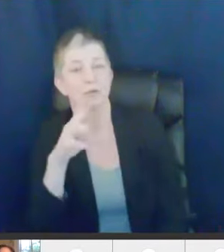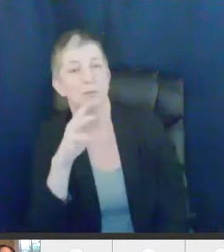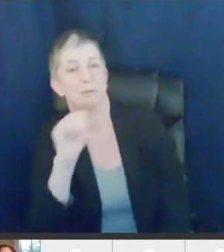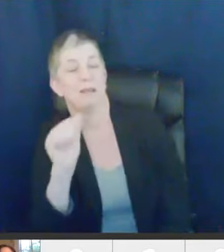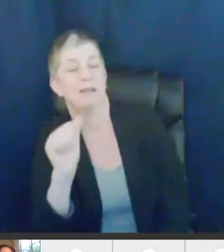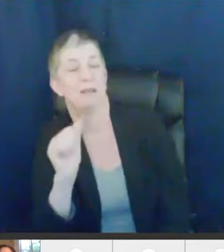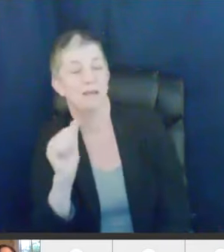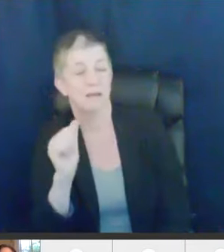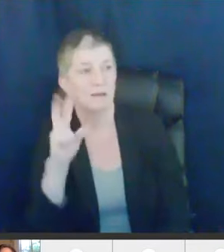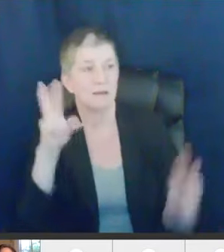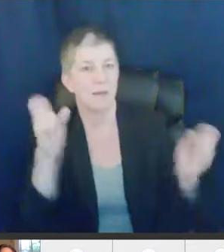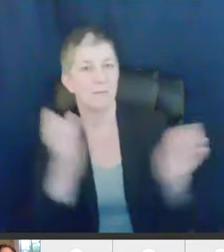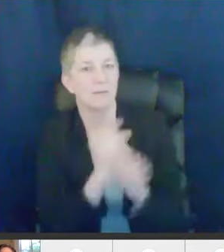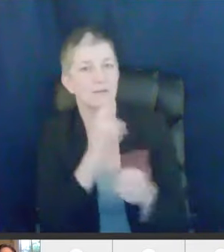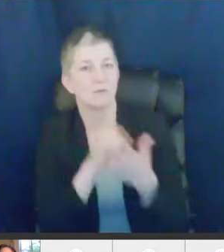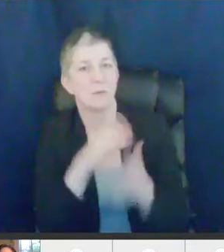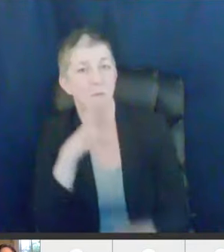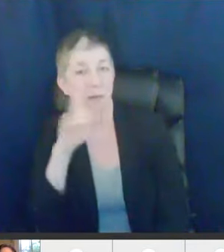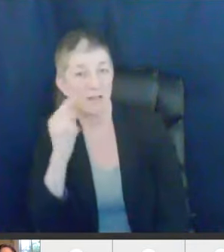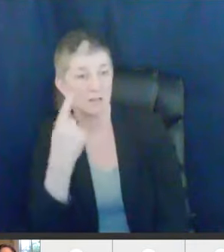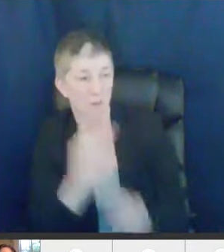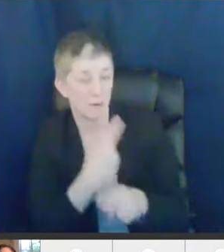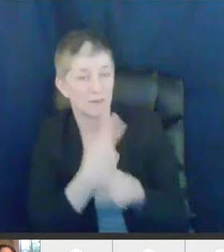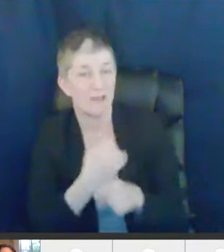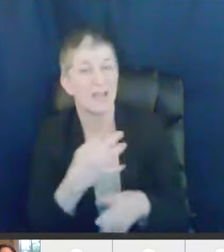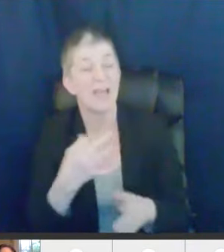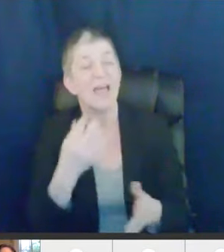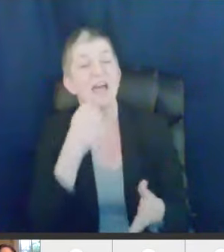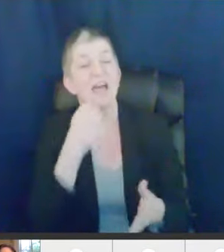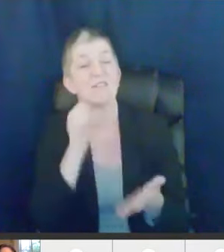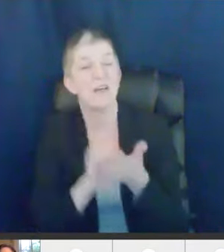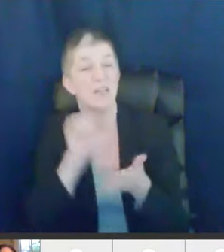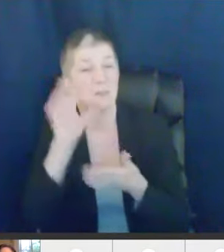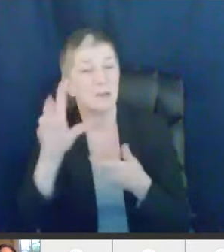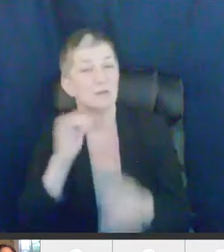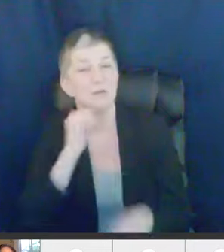correct if ballots are mailed to incorrect addresses or incorrect people